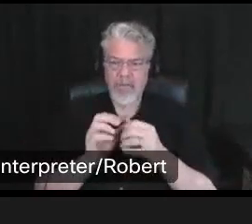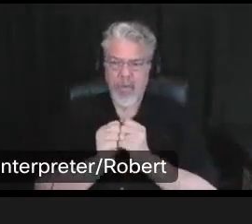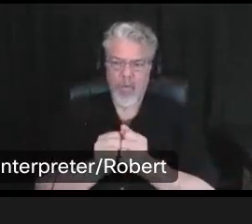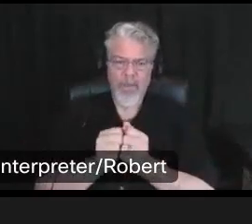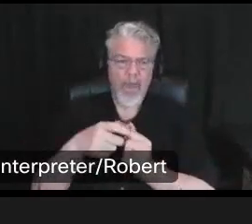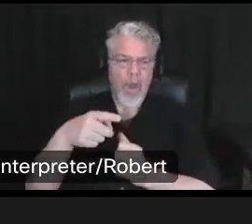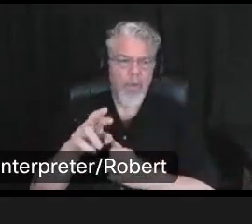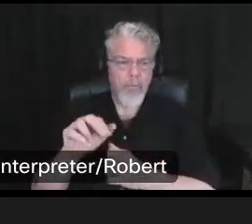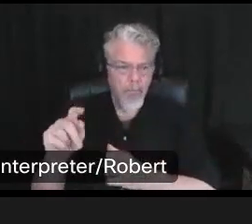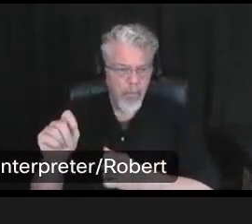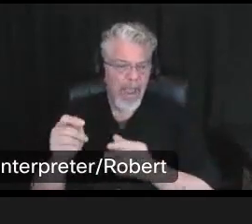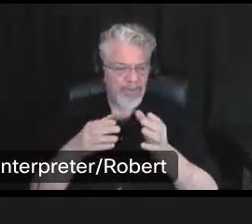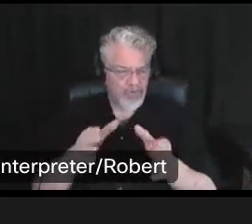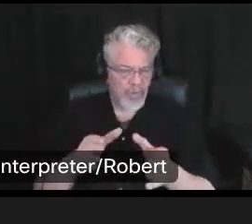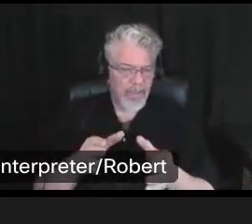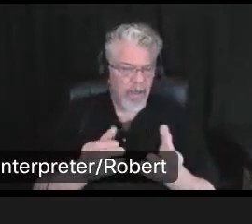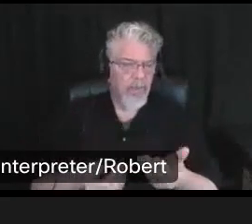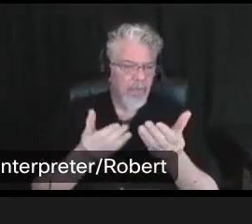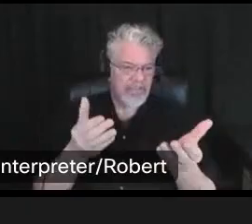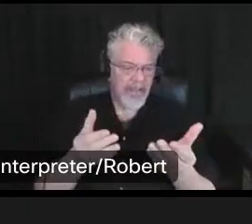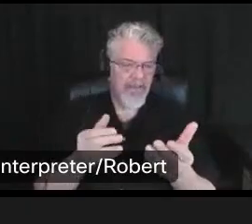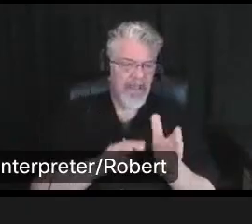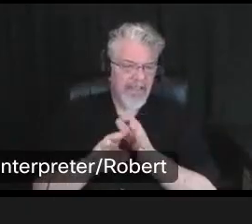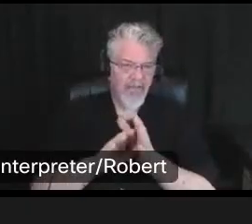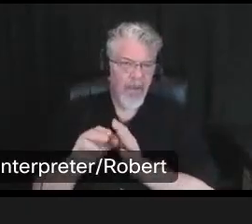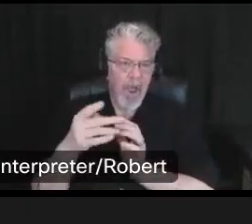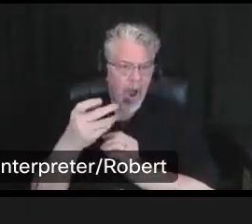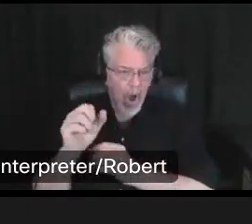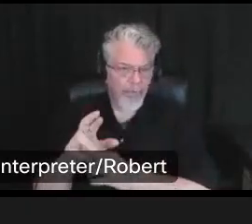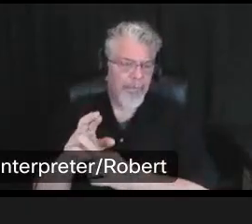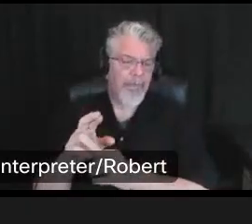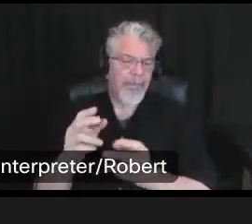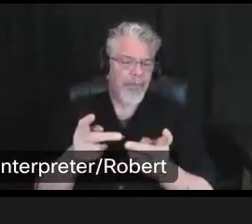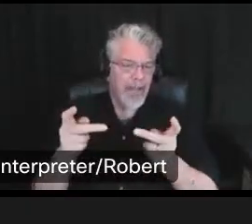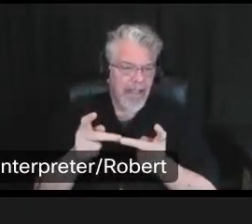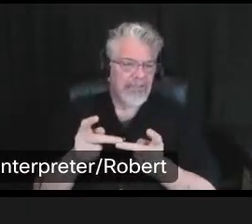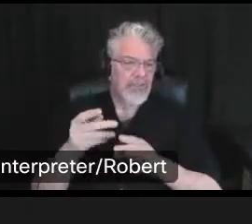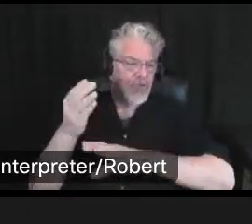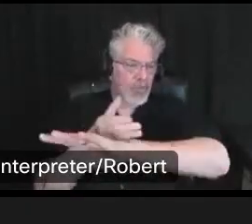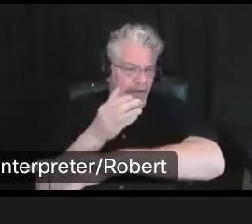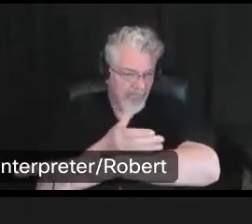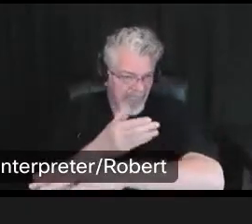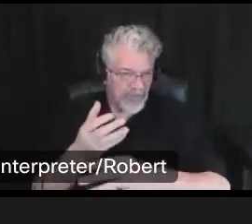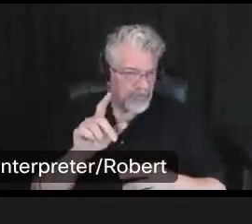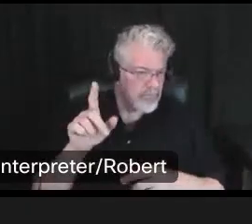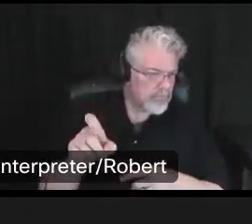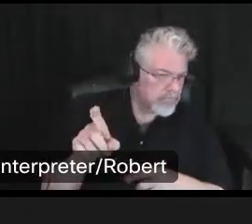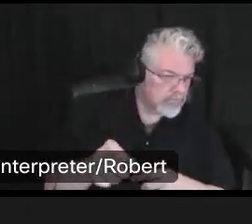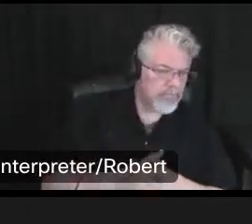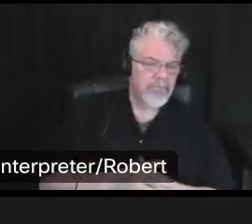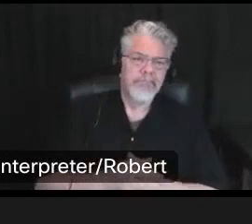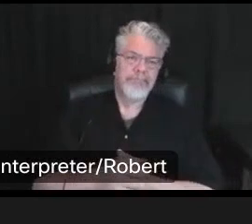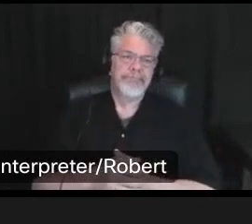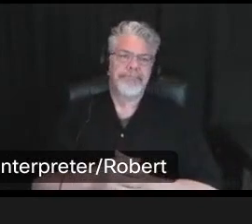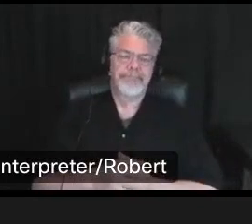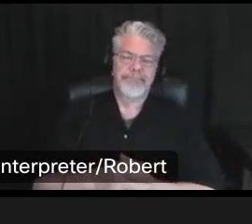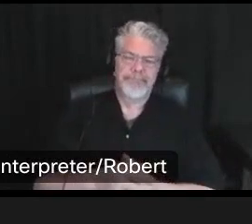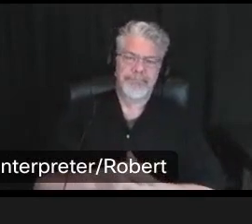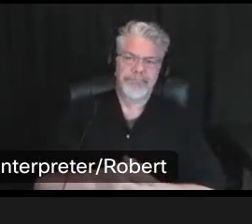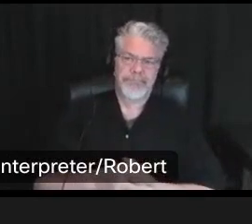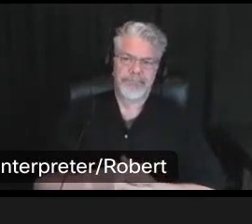Street presented by the developer of the Harbor Place Renovation.